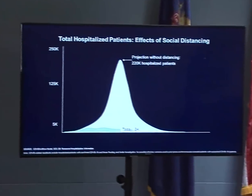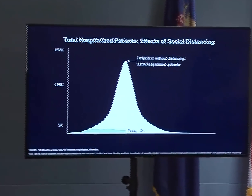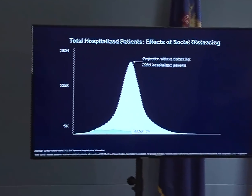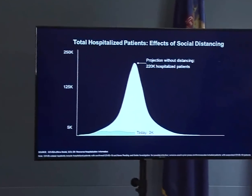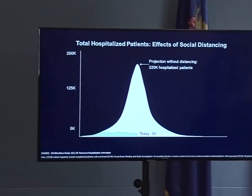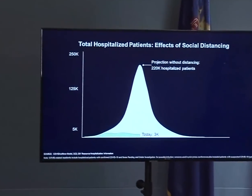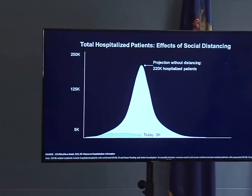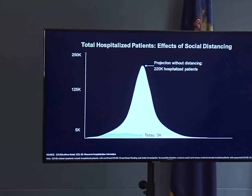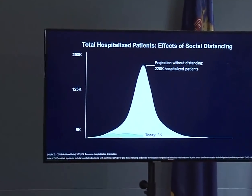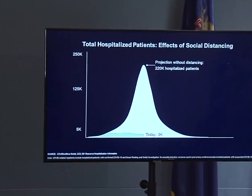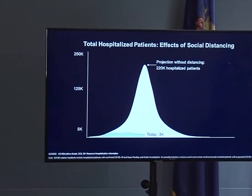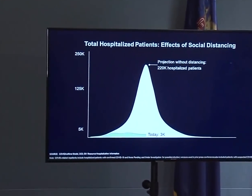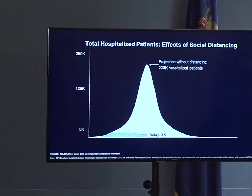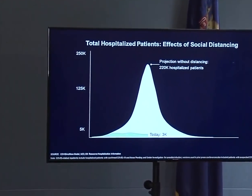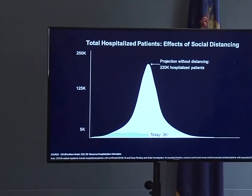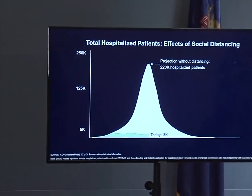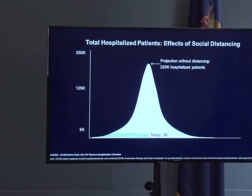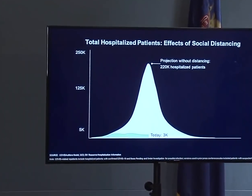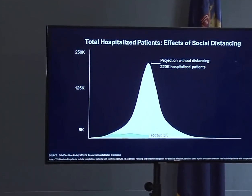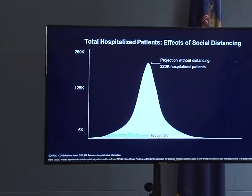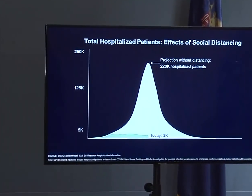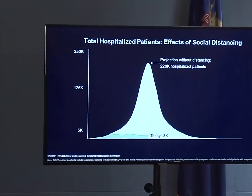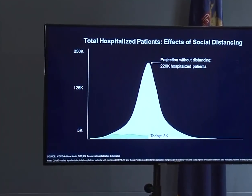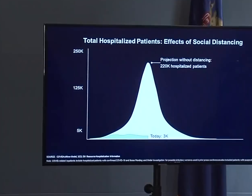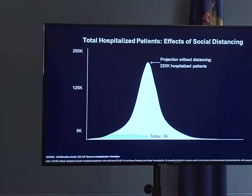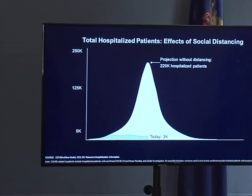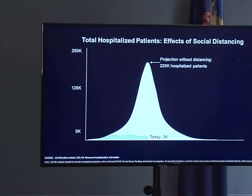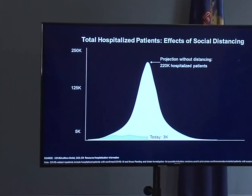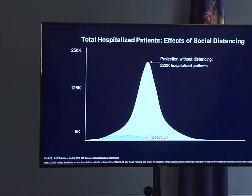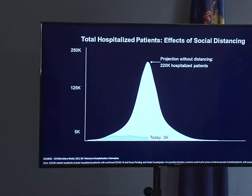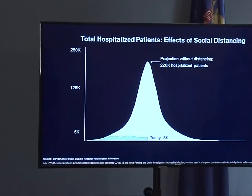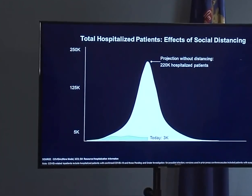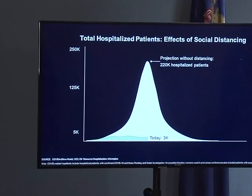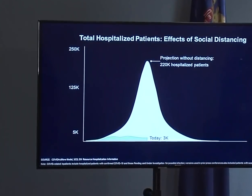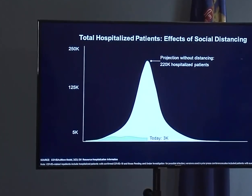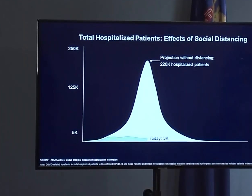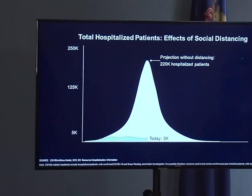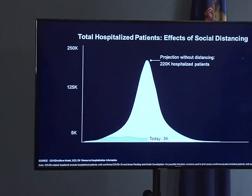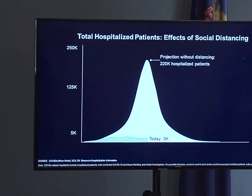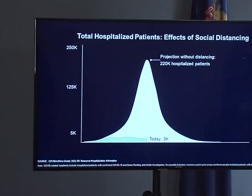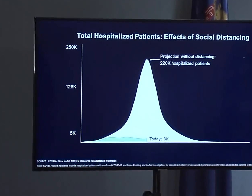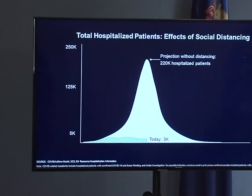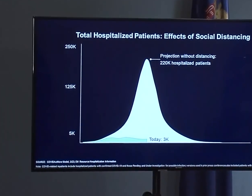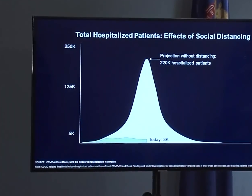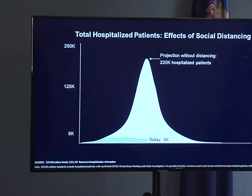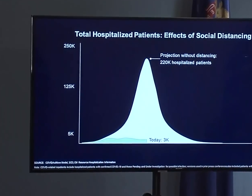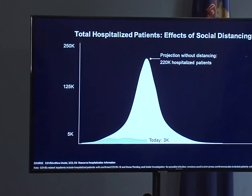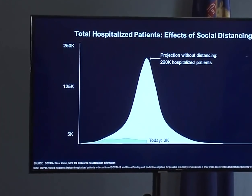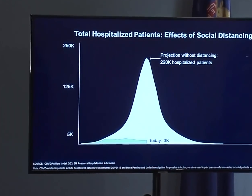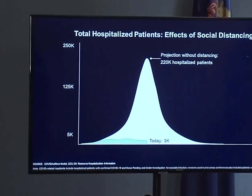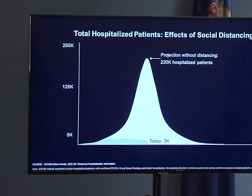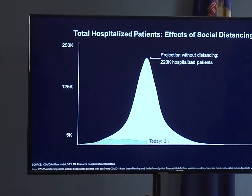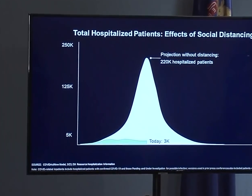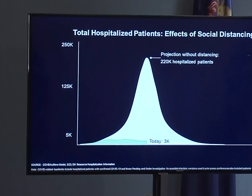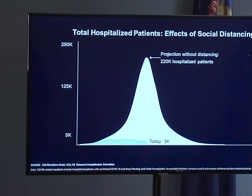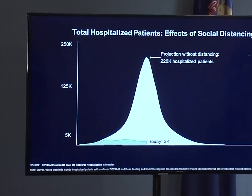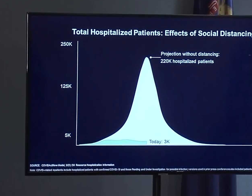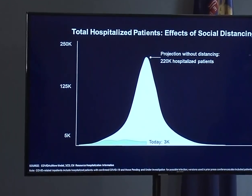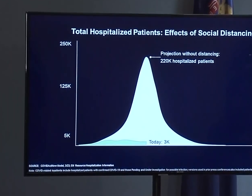HOW MANY PEOPLE WOULD HAVE BEEN HOSPITALIZED WITHOUT SOCIAL DISTANCING. THIS IS WHAT WE WERE PROJECTING A COUPLE WEEKS AGO WHERE WE WOULD BE TODAY.